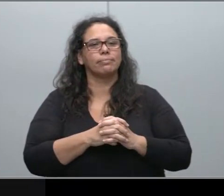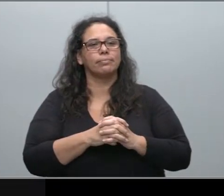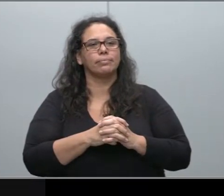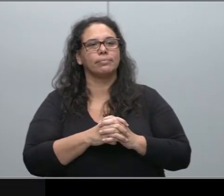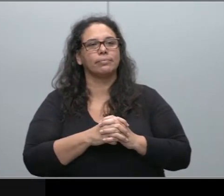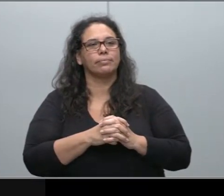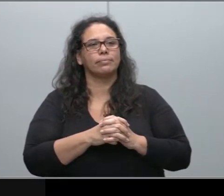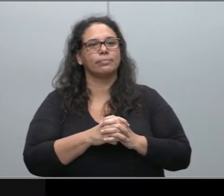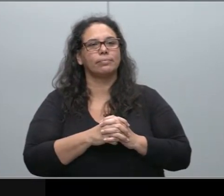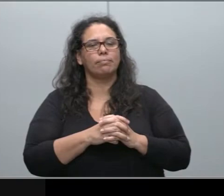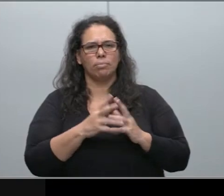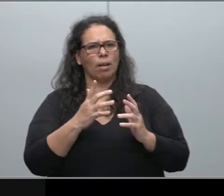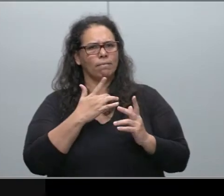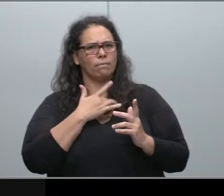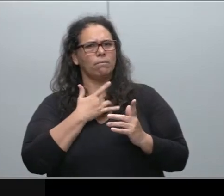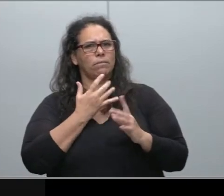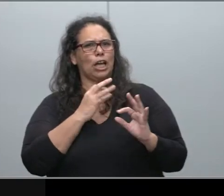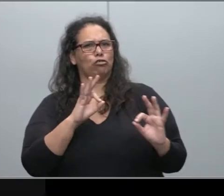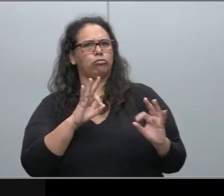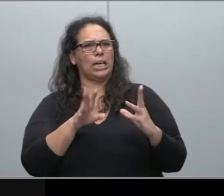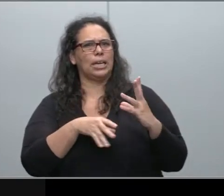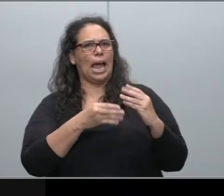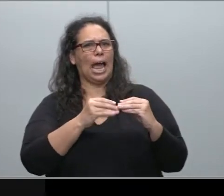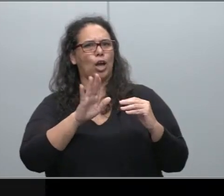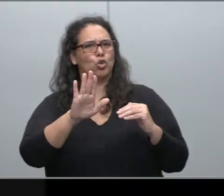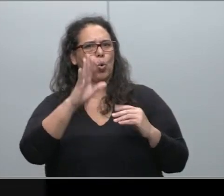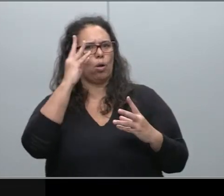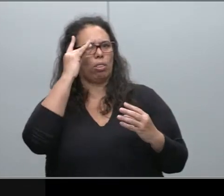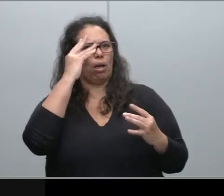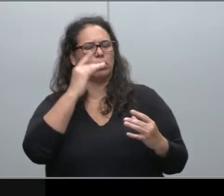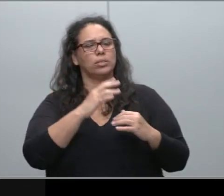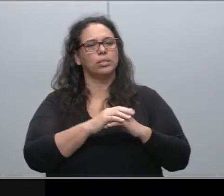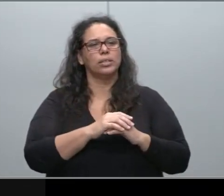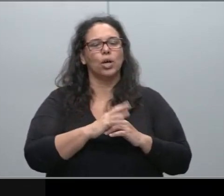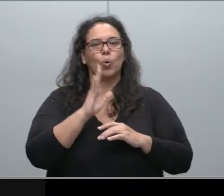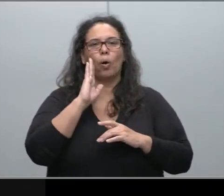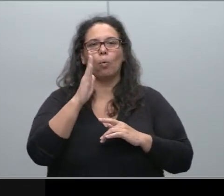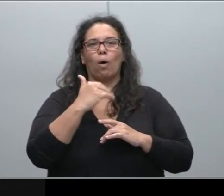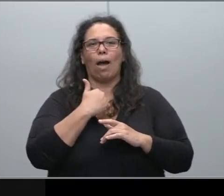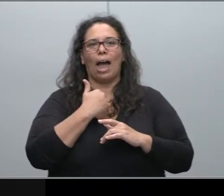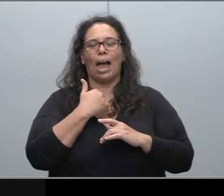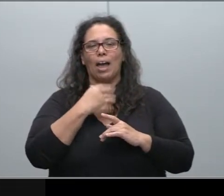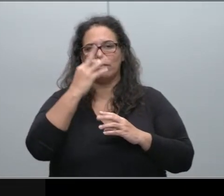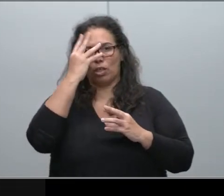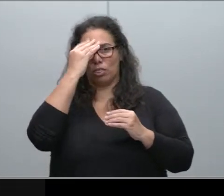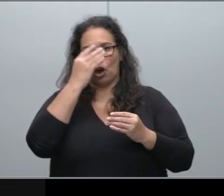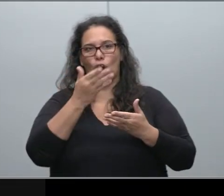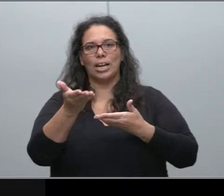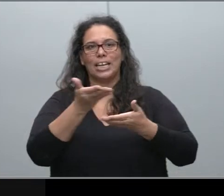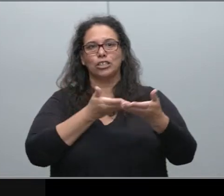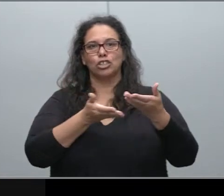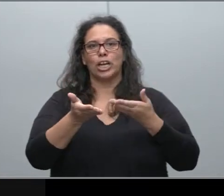So I know Mr. Tagorda is with us today. Mr. Tagorda, would you like to share a little bit around Parent University? Yes, absolutely.